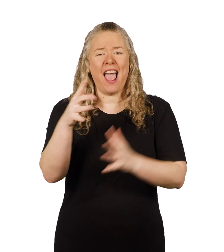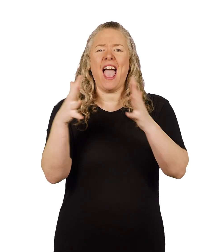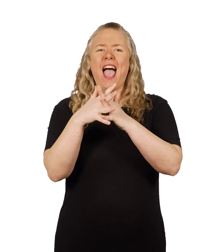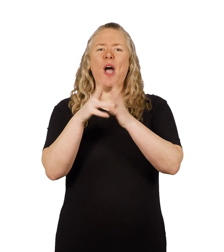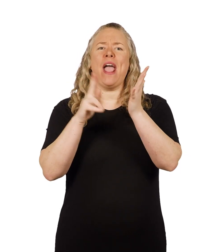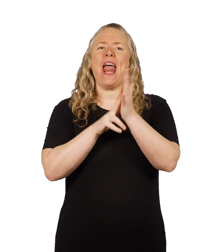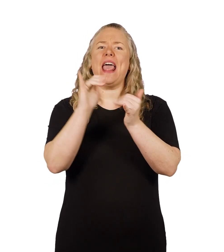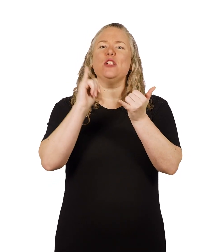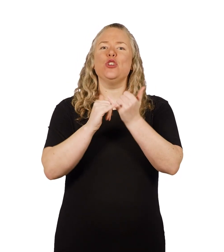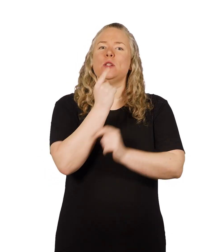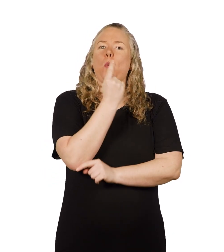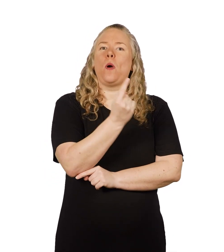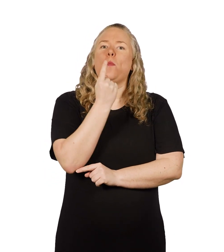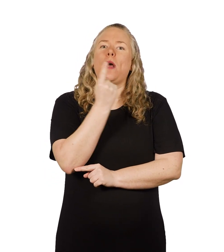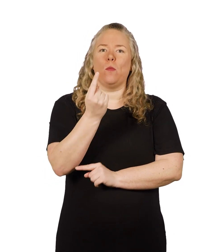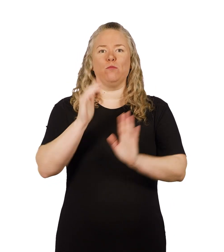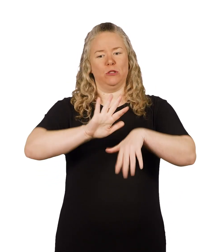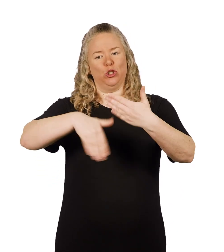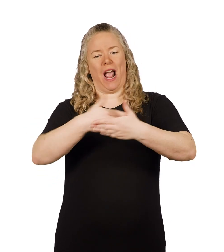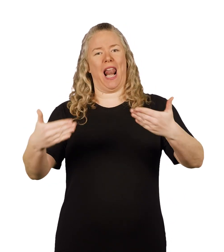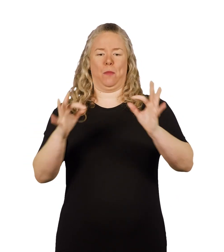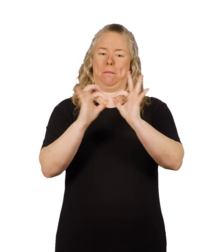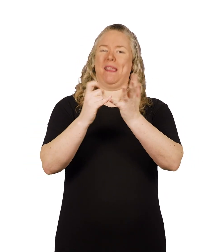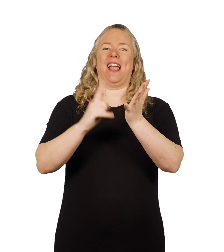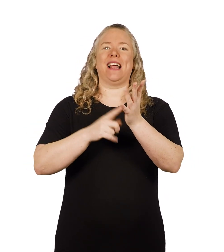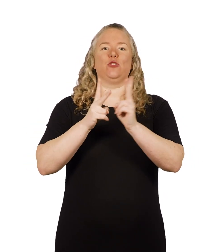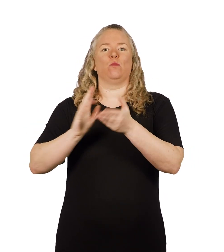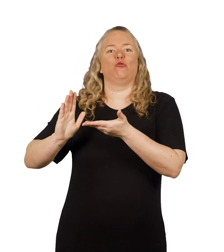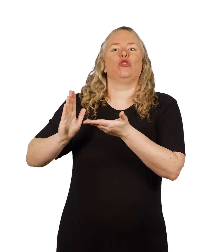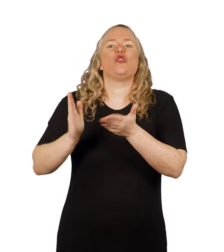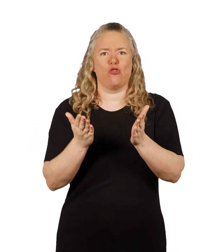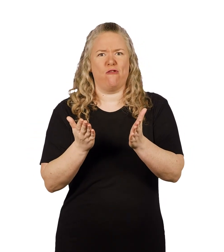you can use the NHS 111 British Sign Language (BSL) interpreter service